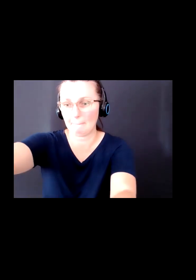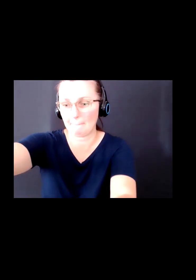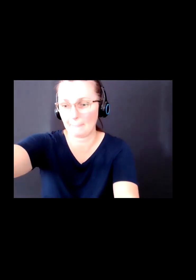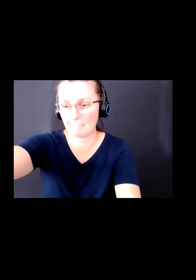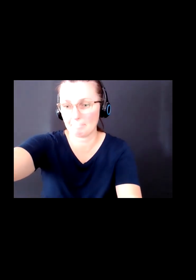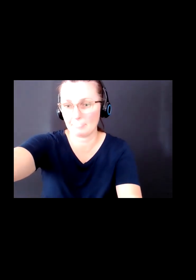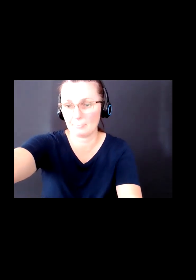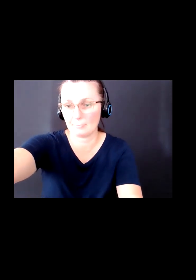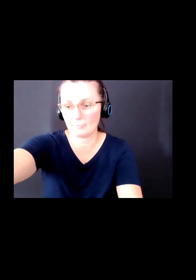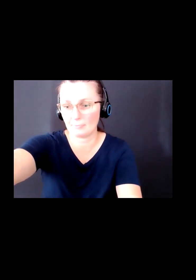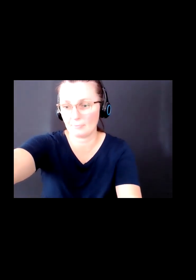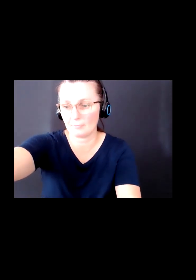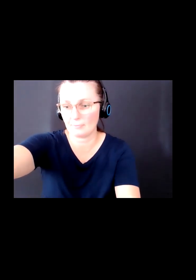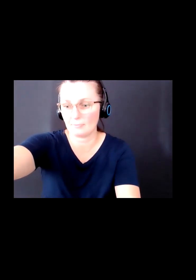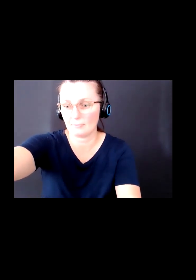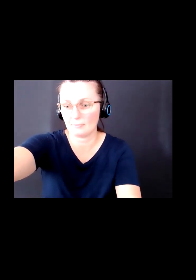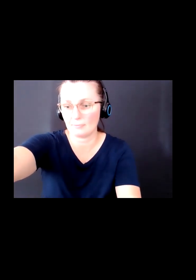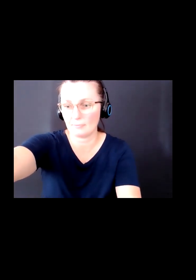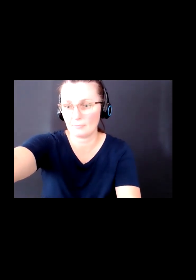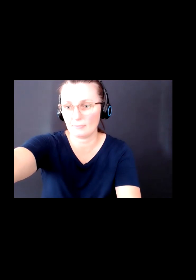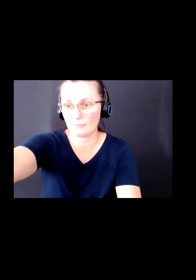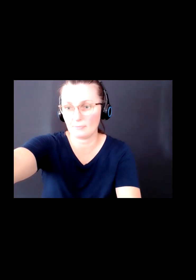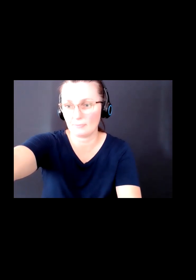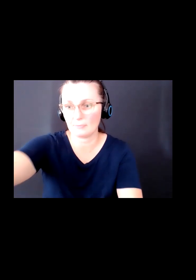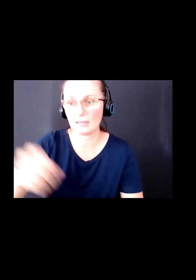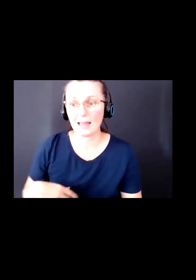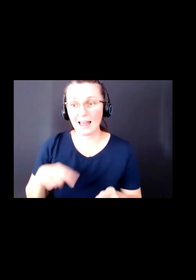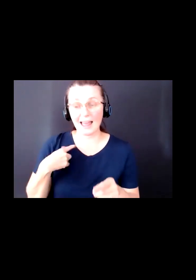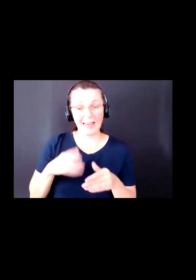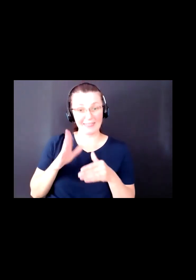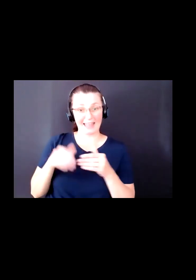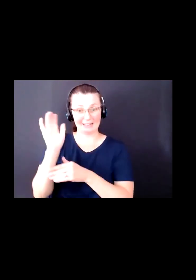at the end of the presentation she's going to provide some updates